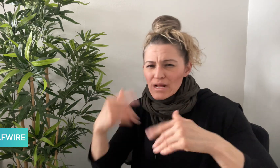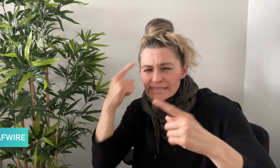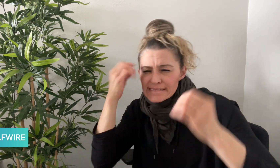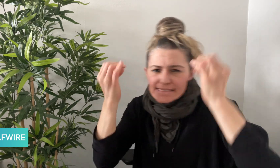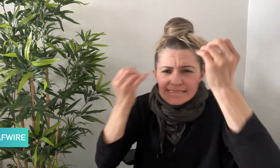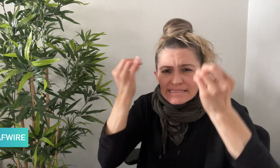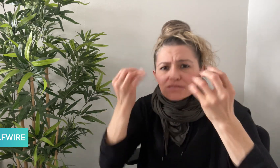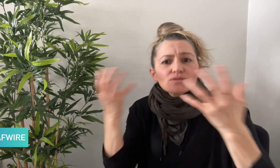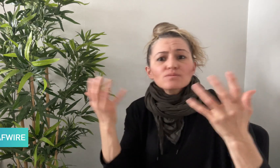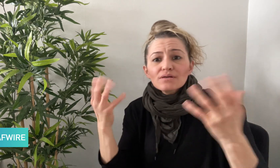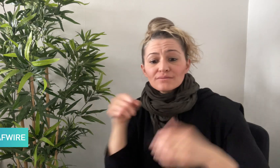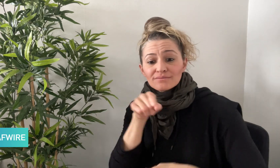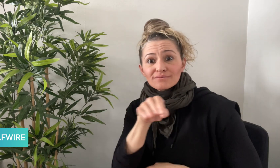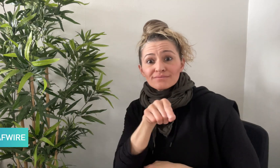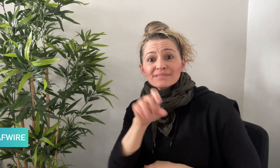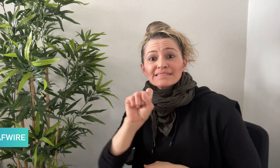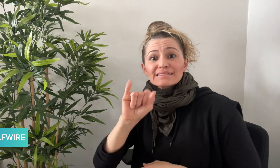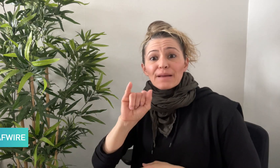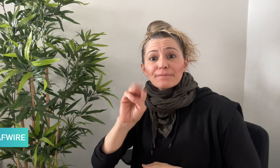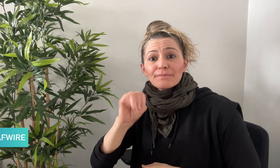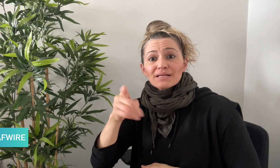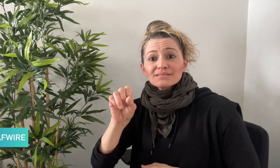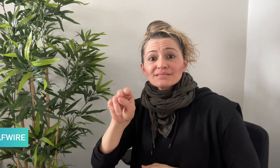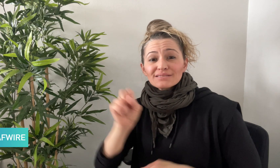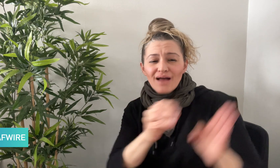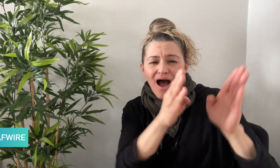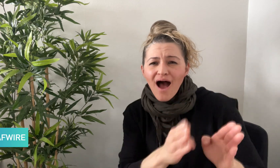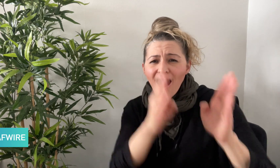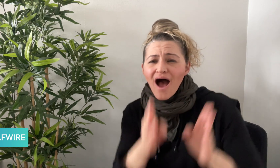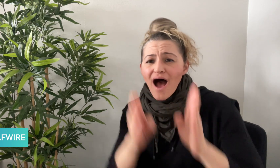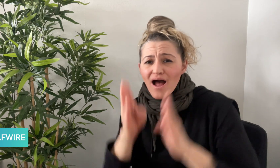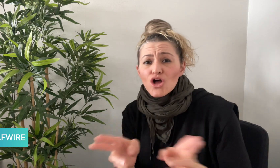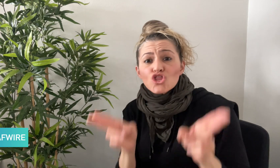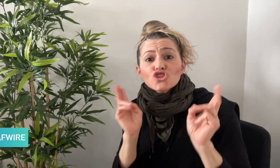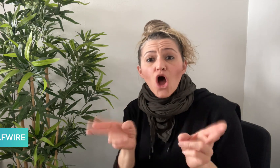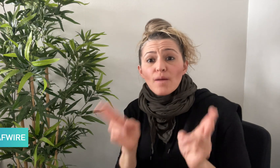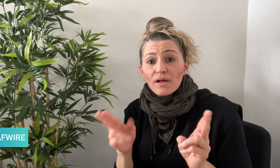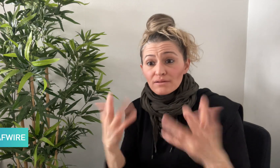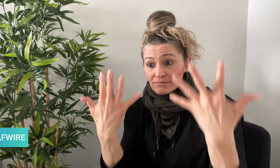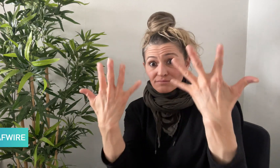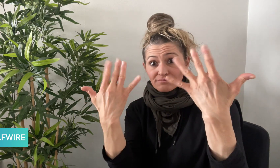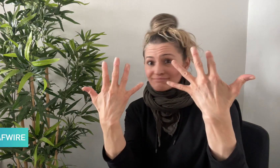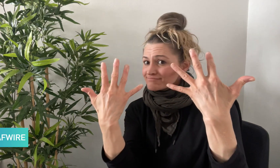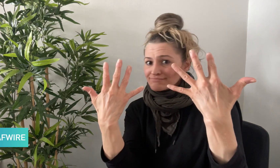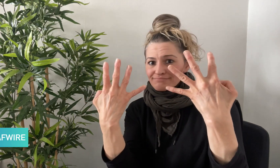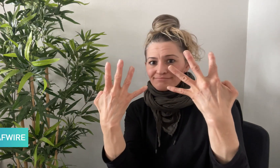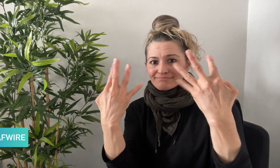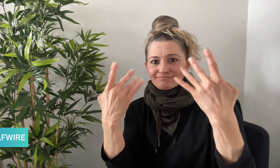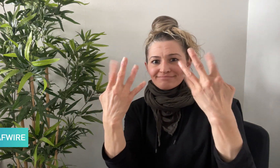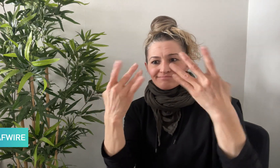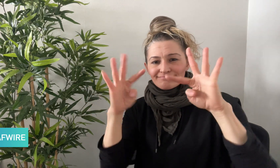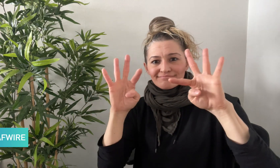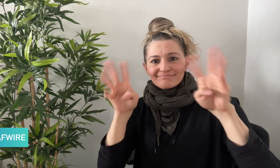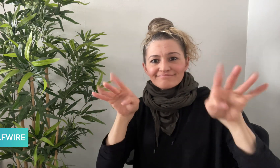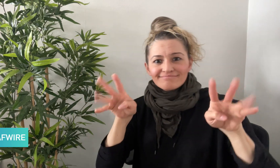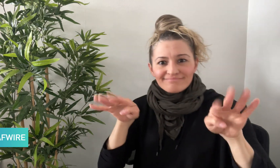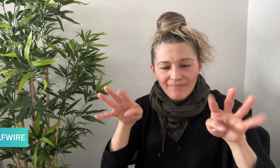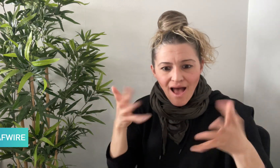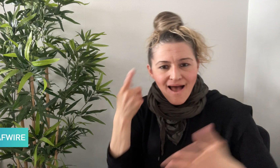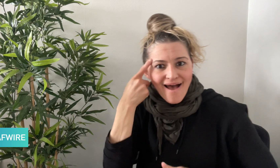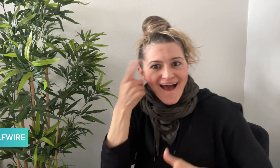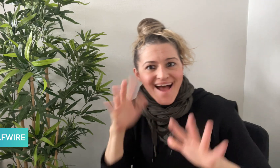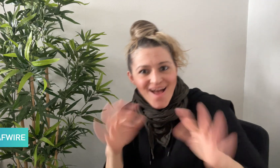characters normally have four fingers. In the episode,